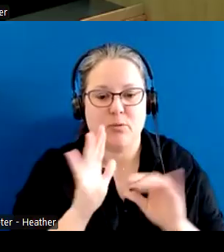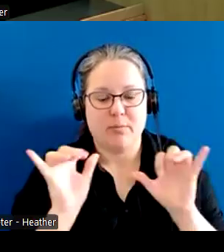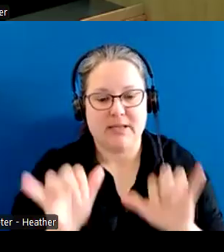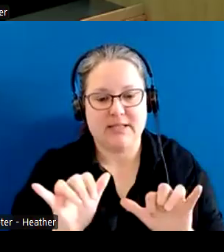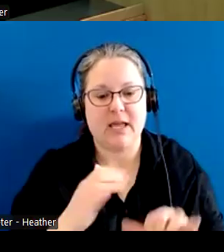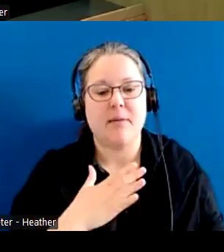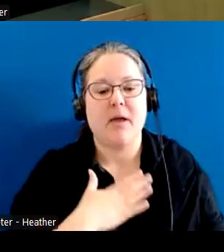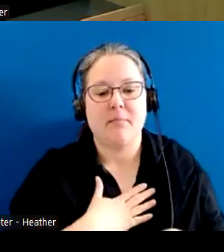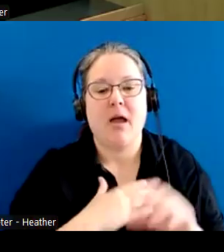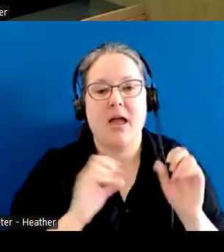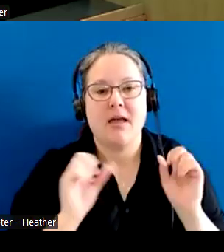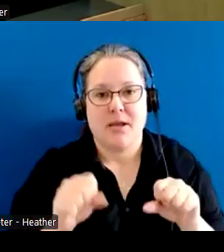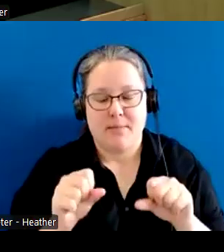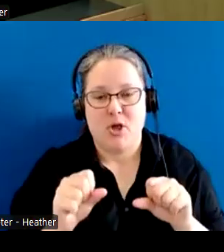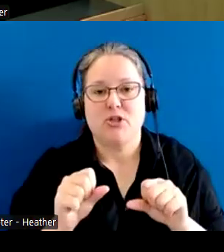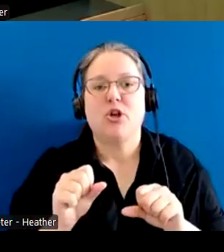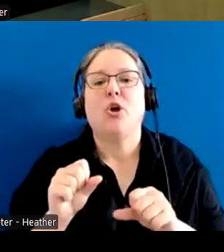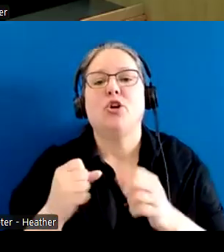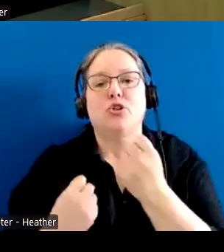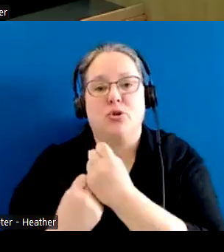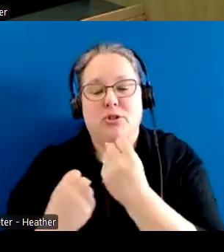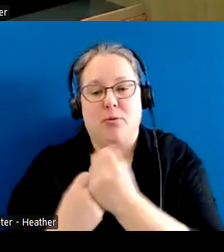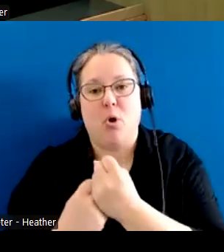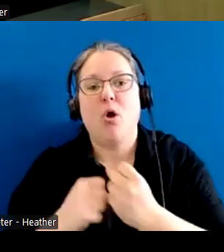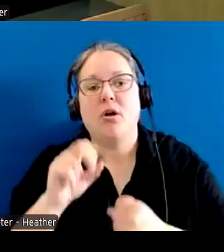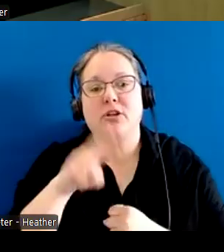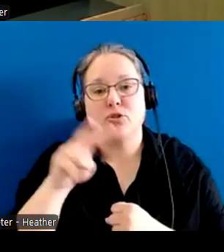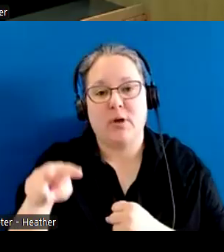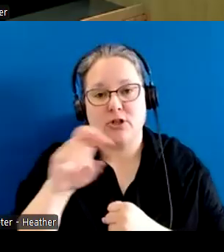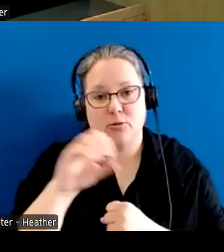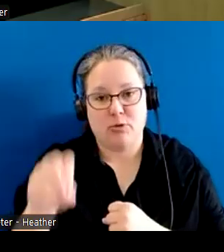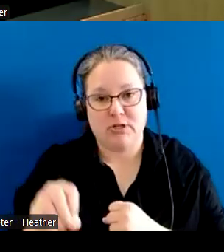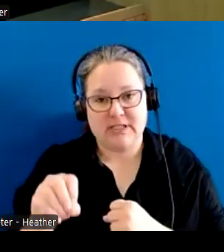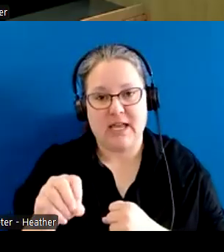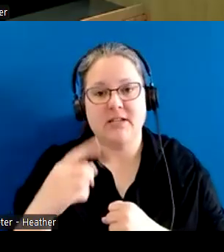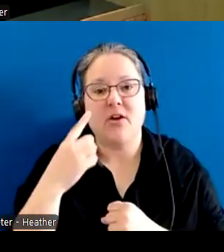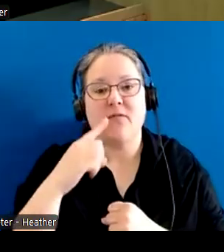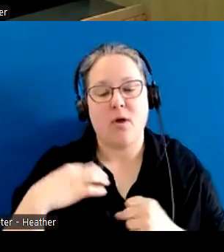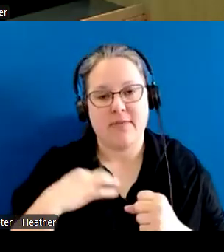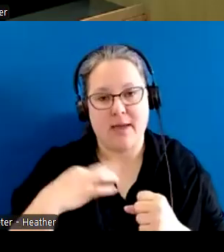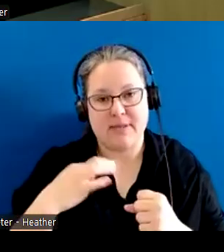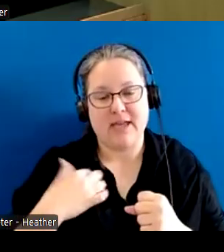my division for being able to fund about 22% of the funded of the scored applications we received.